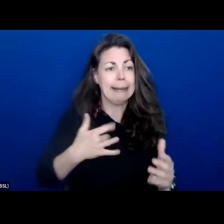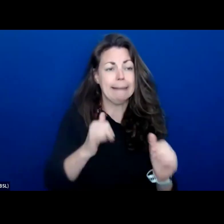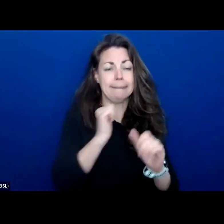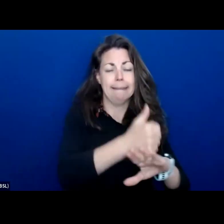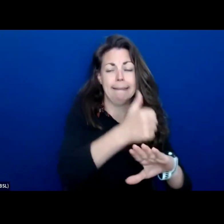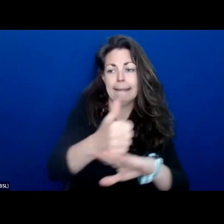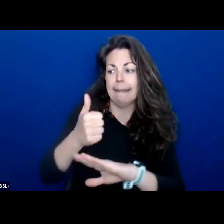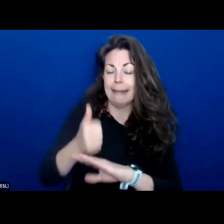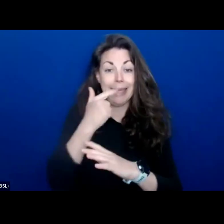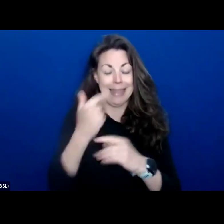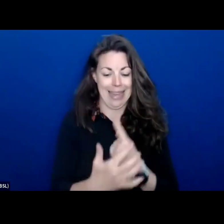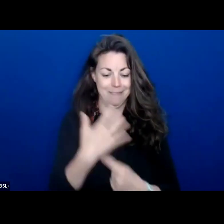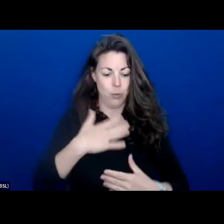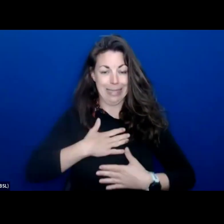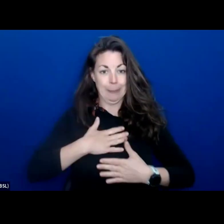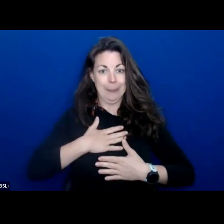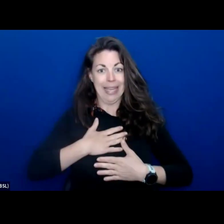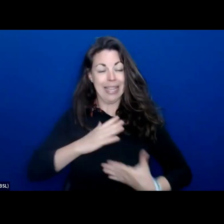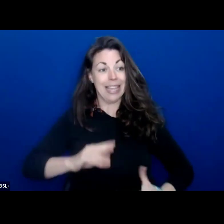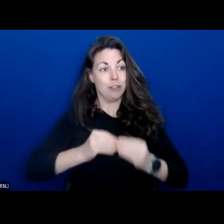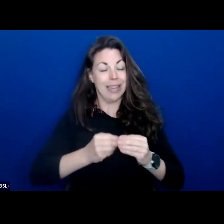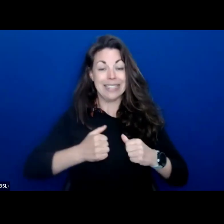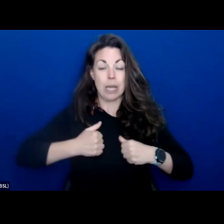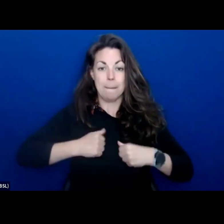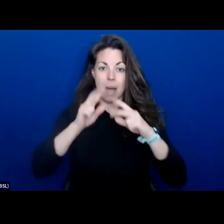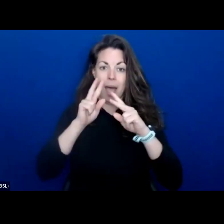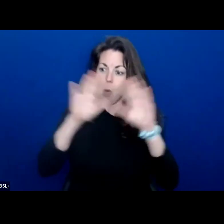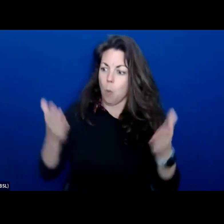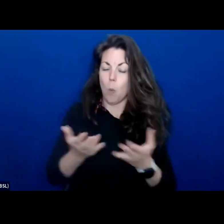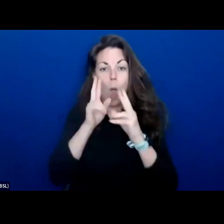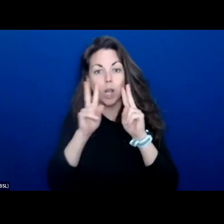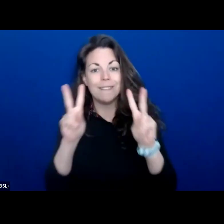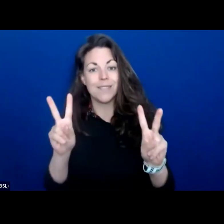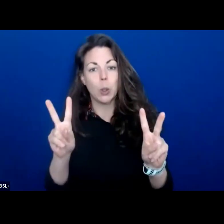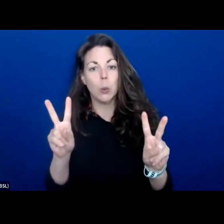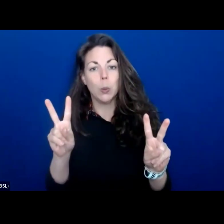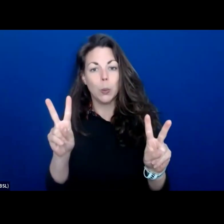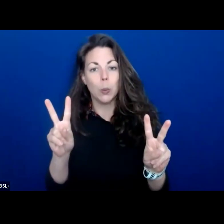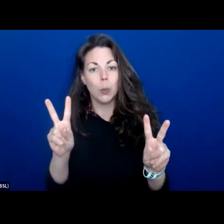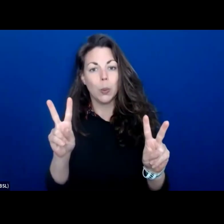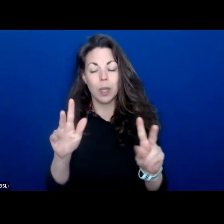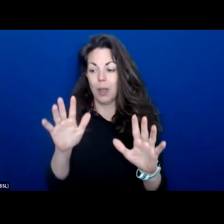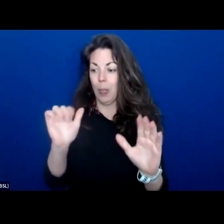have created the lens through which I see the world, and very much through which the world sees me.